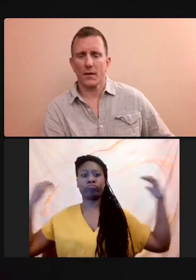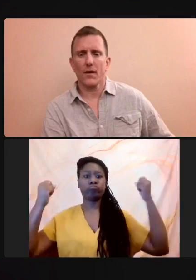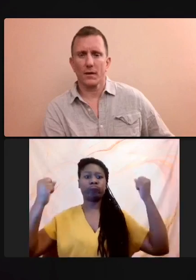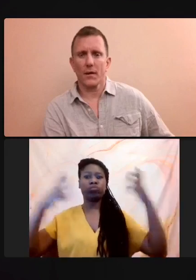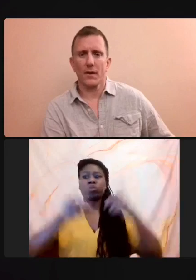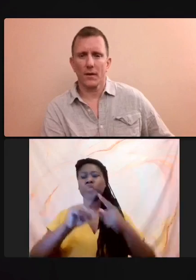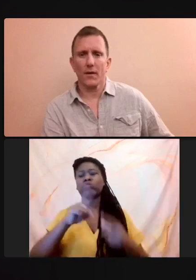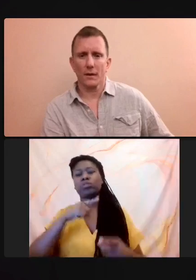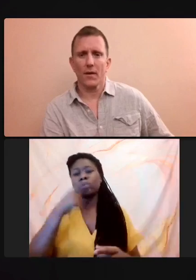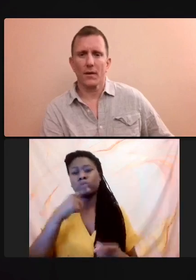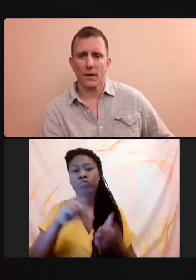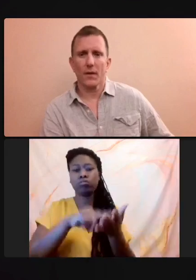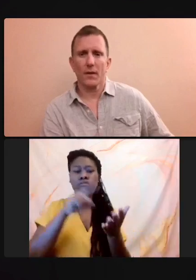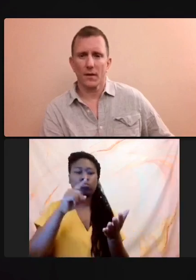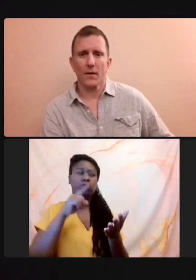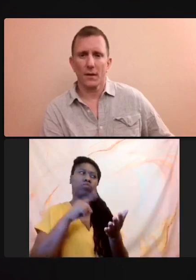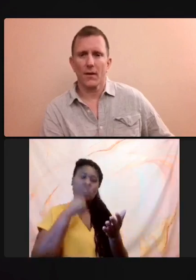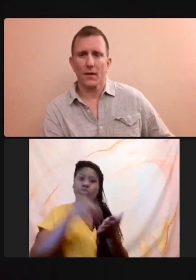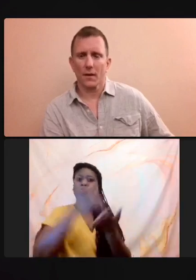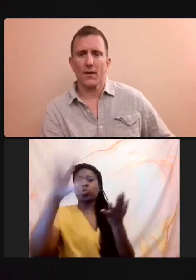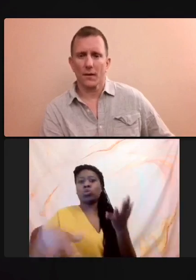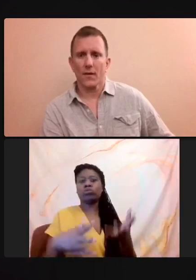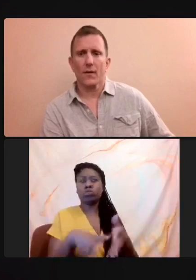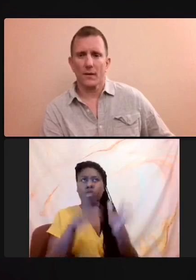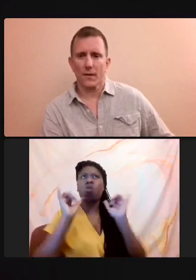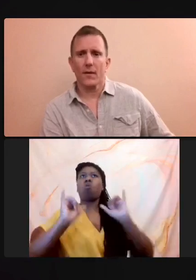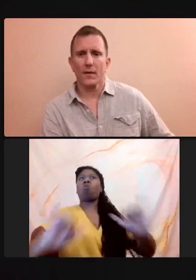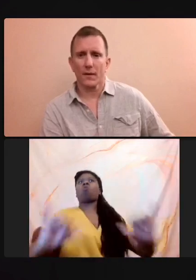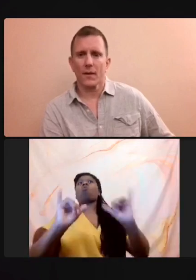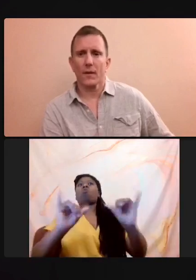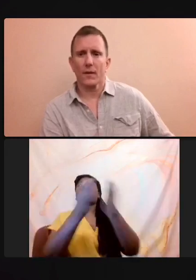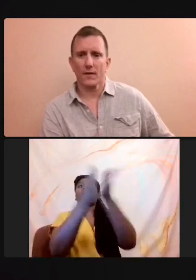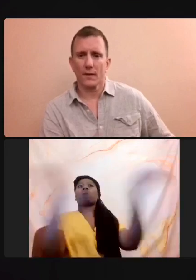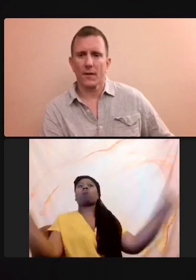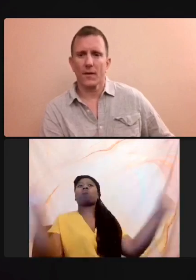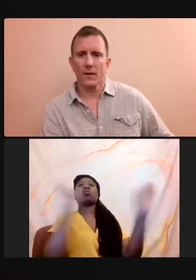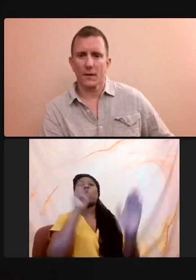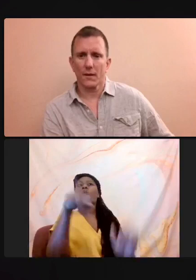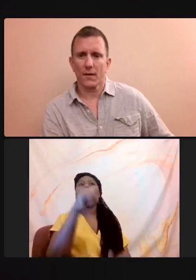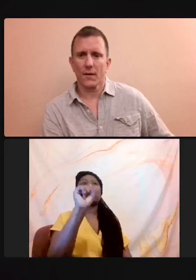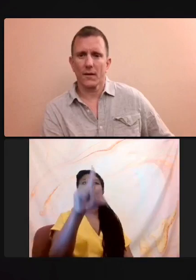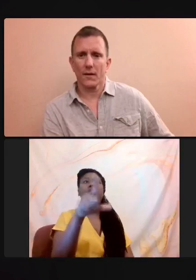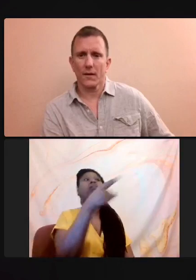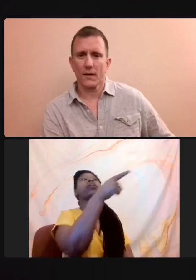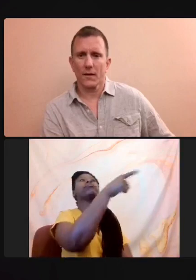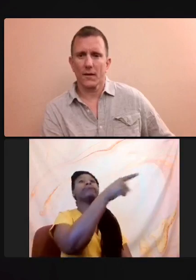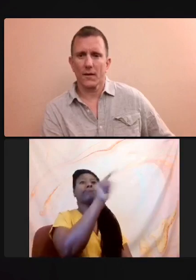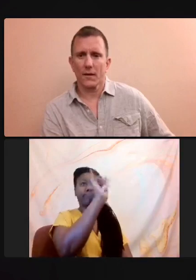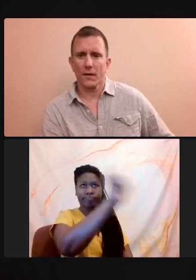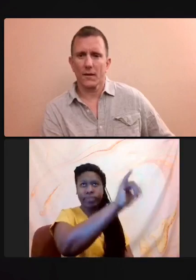it's not only where deaf people, yes, they know their history, but they may not know all of it.